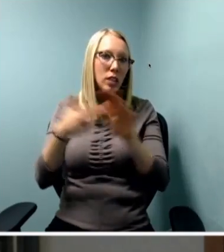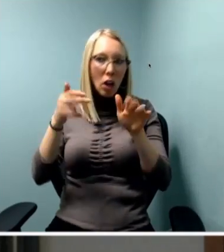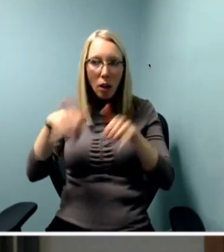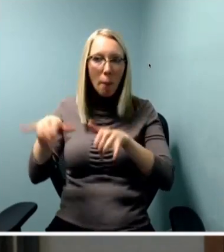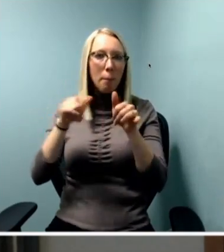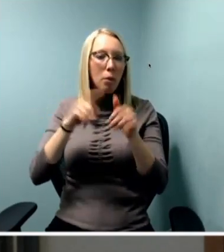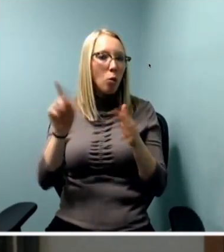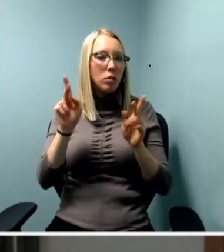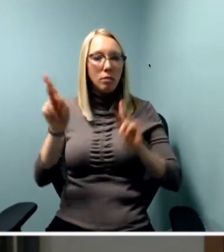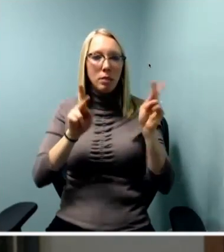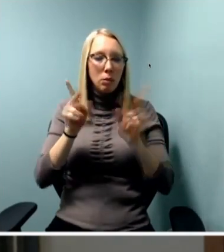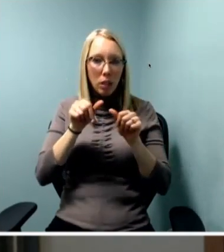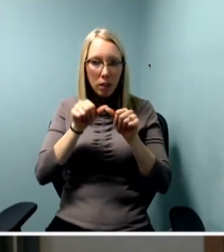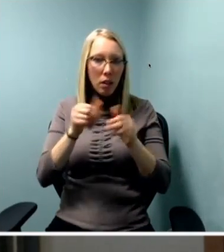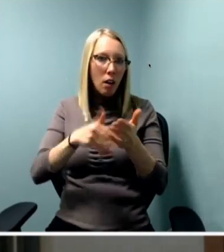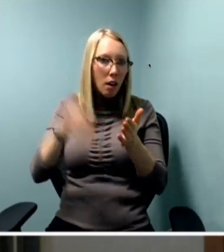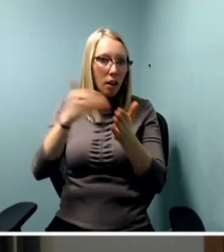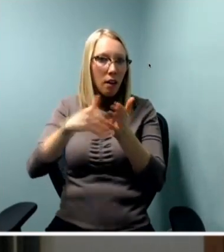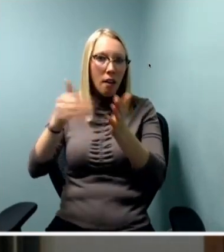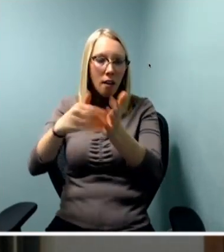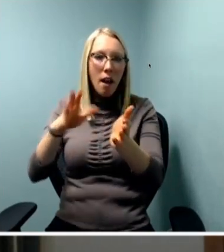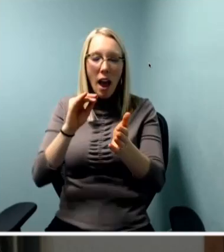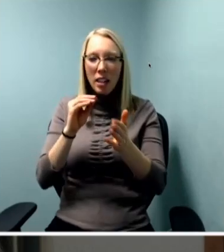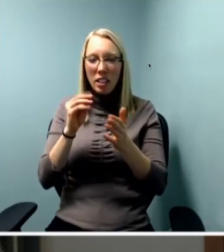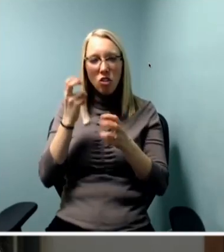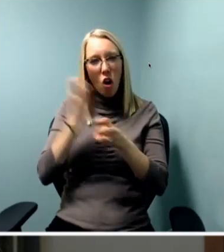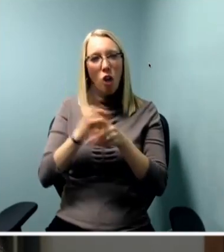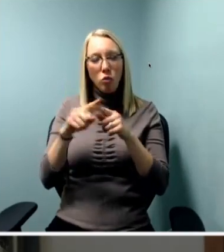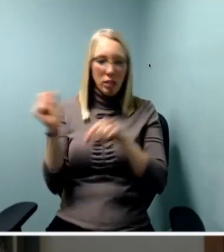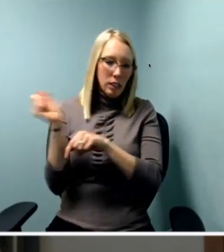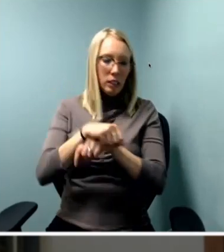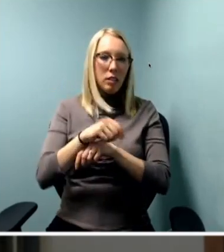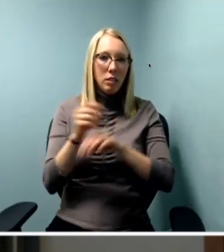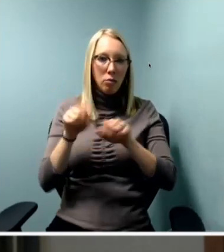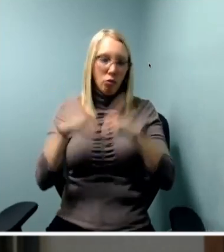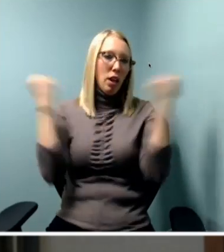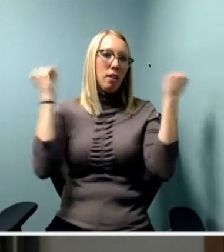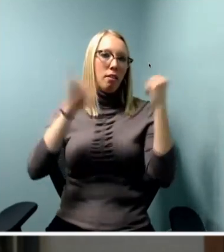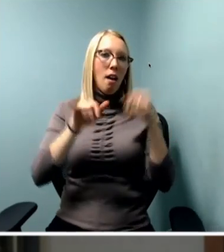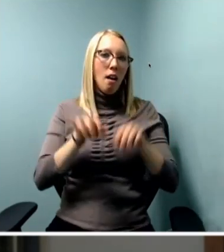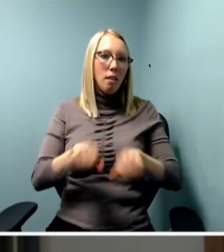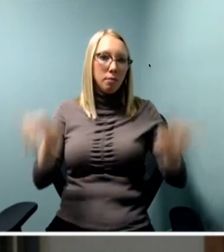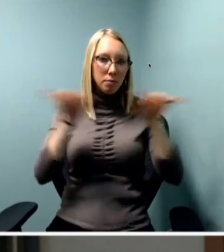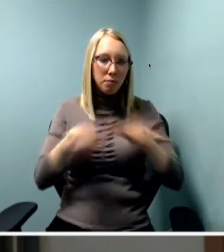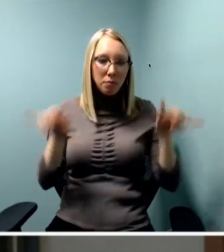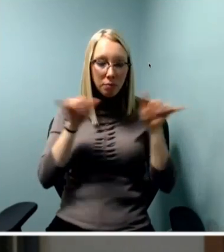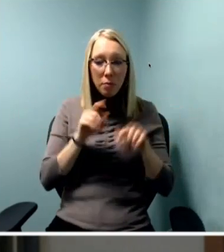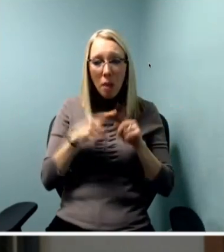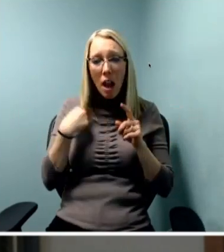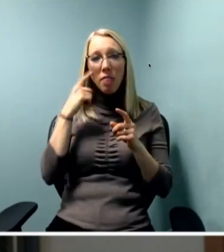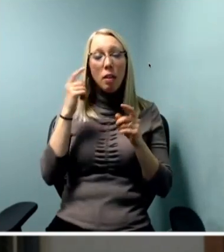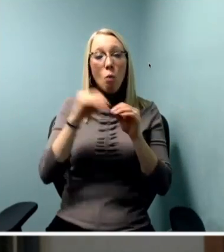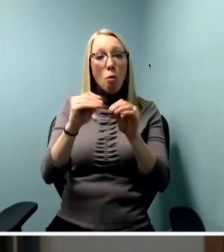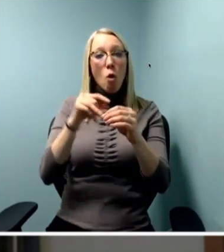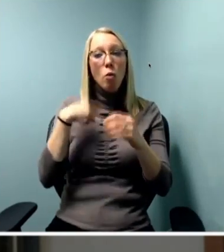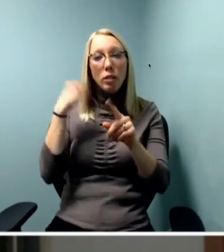And it takes a lot to kind of overcome that. But I think the more that you get in front of people, the more that they have the opportunity to see